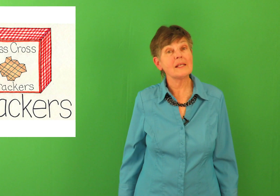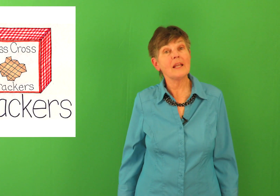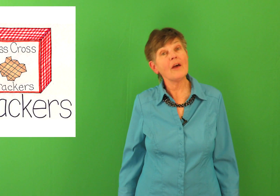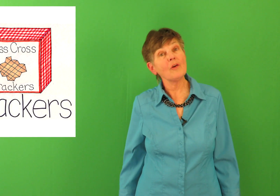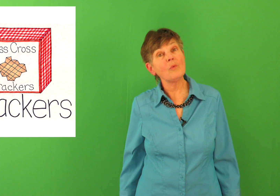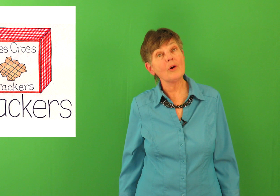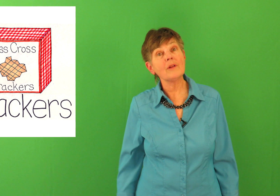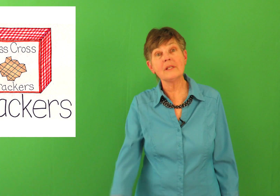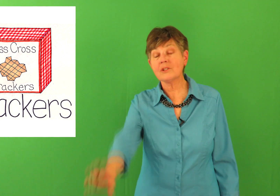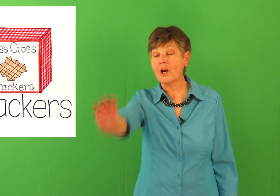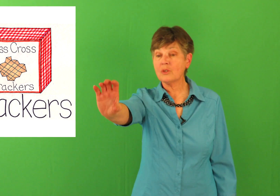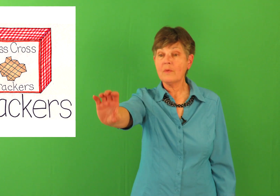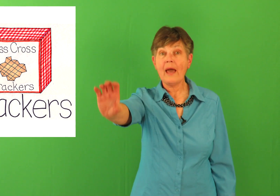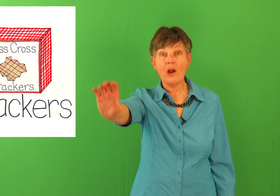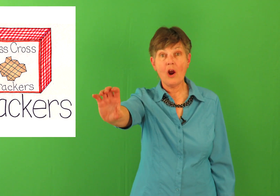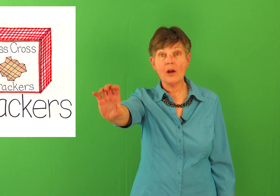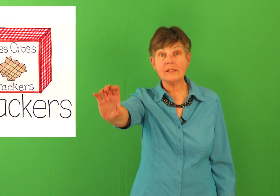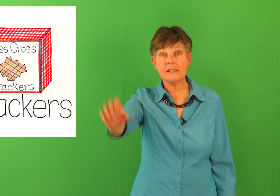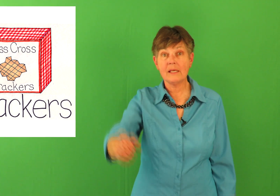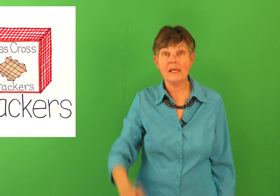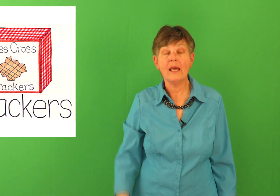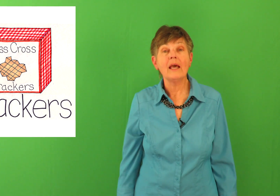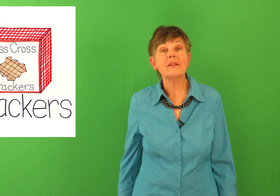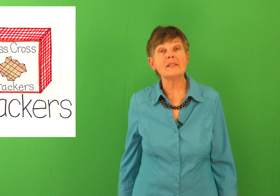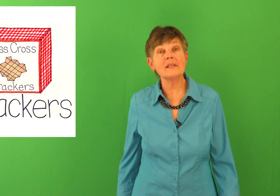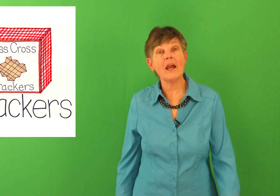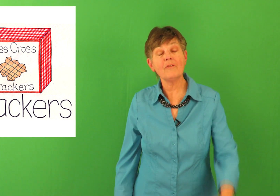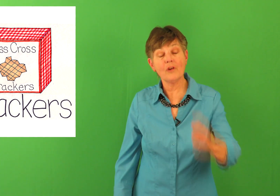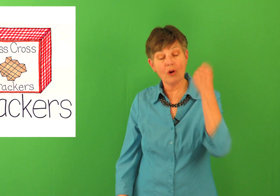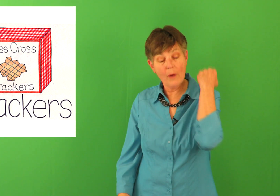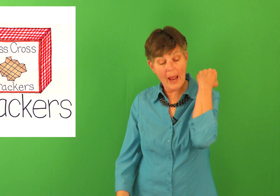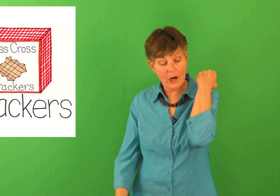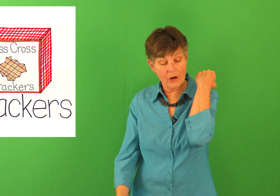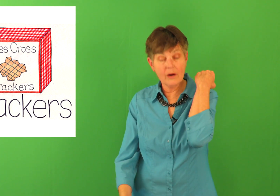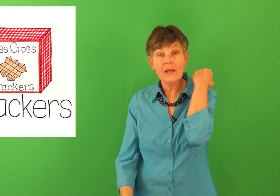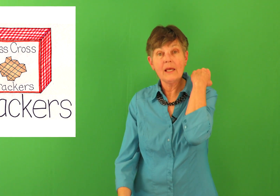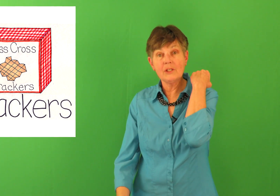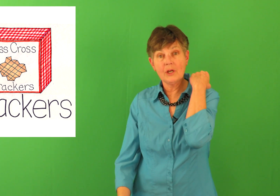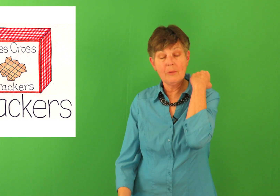another word that starts with out hearts see the sign for cracker is you're going